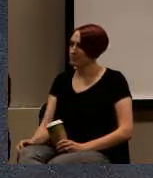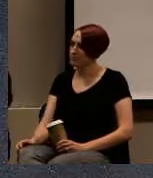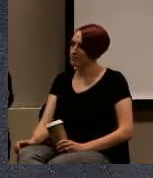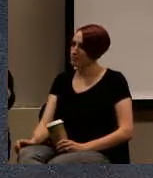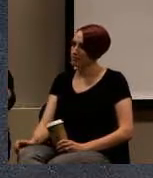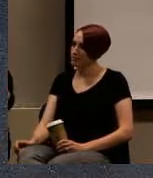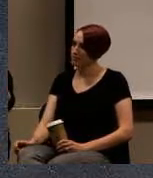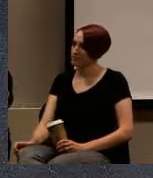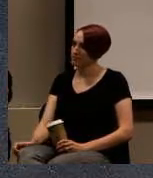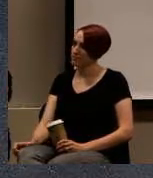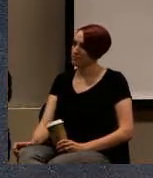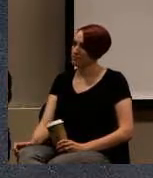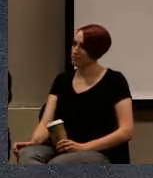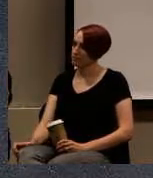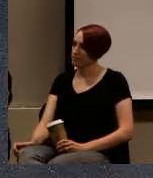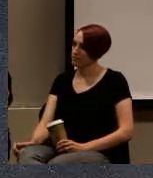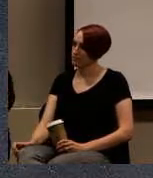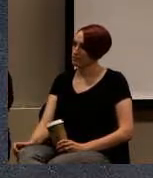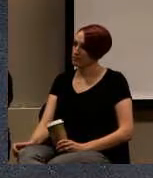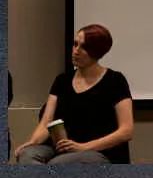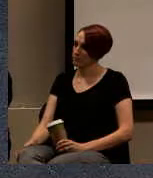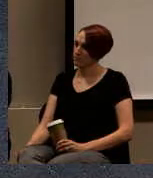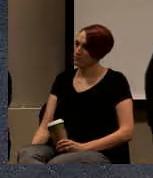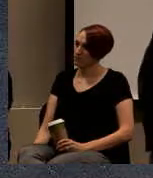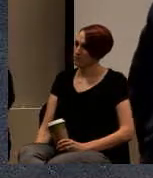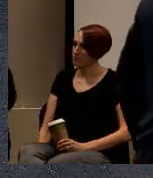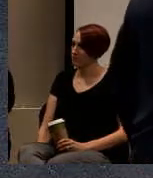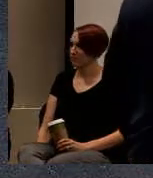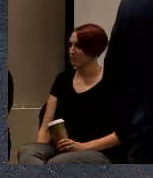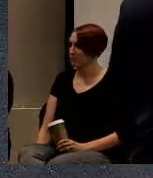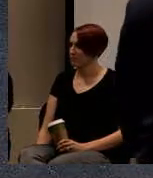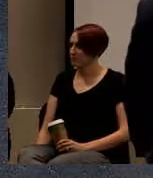coming out that year have those features.